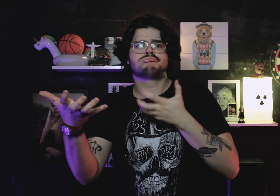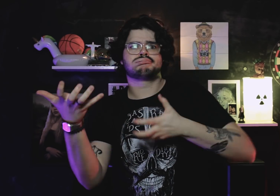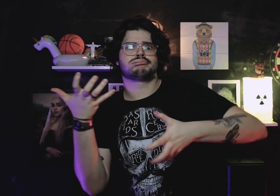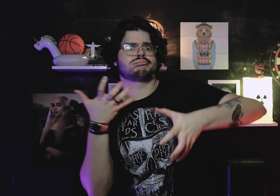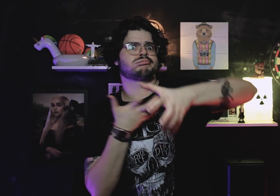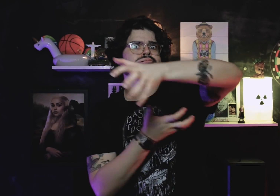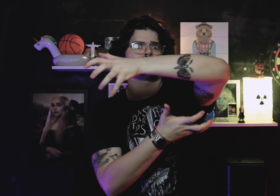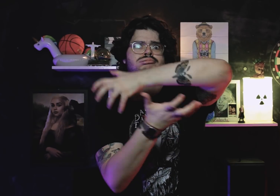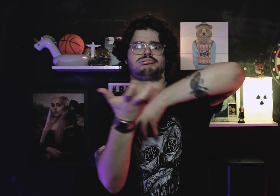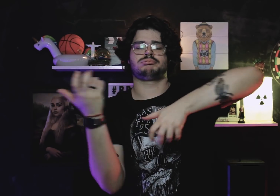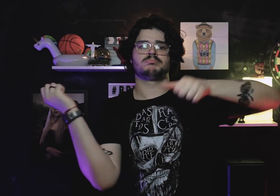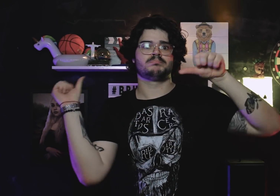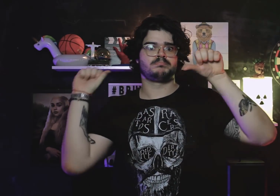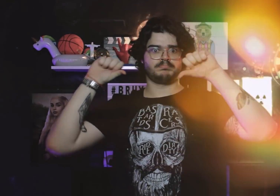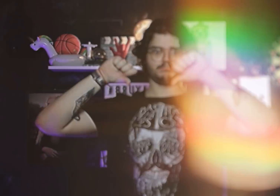where things started to get ugly?